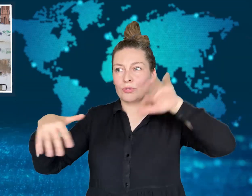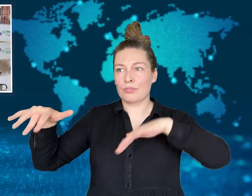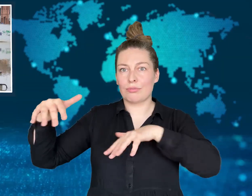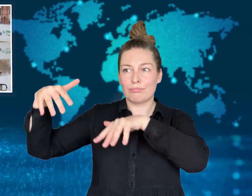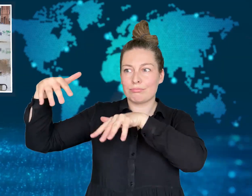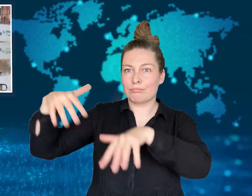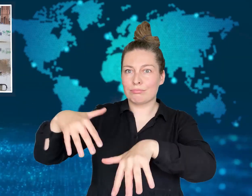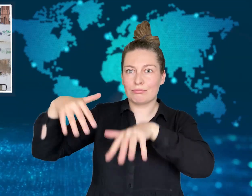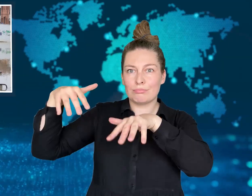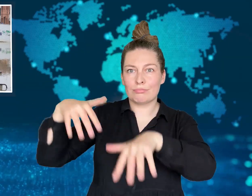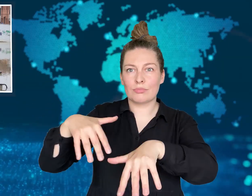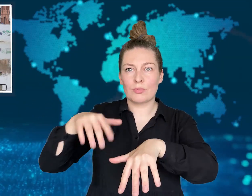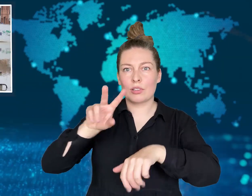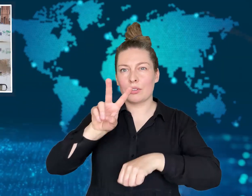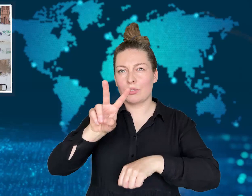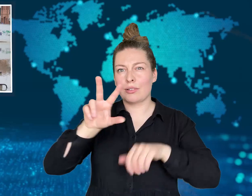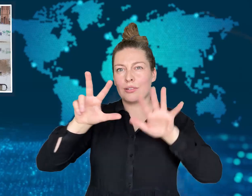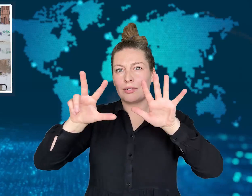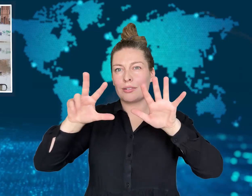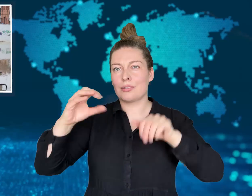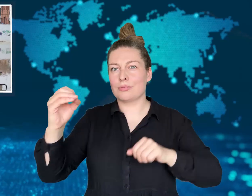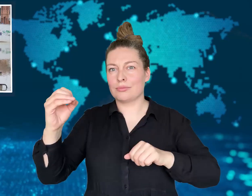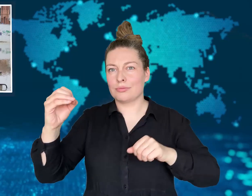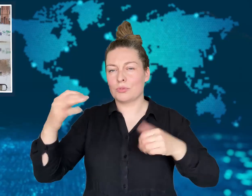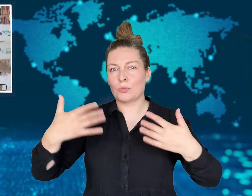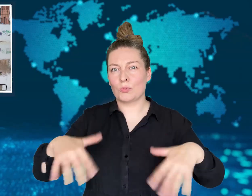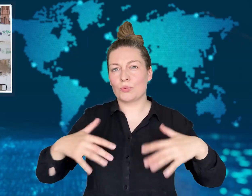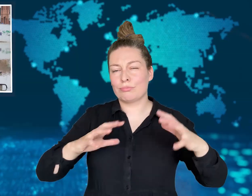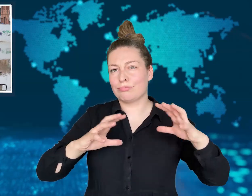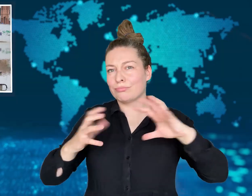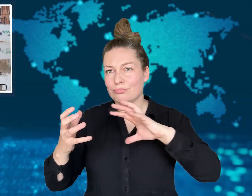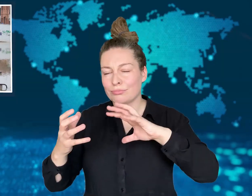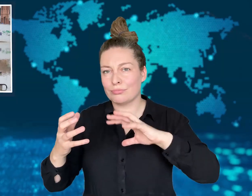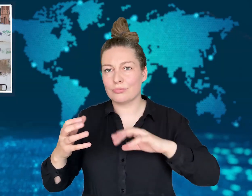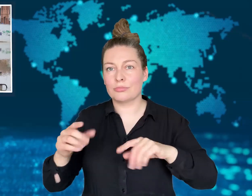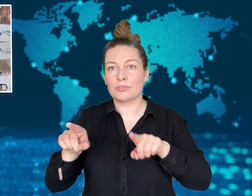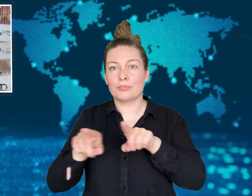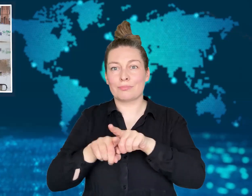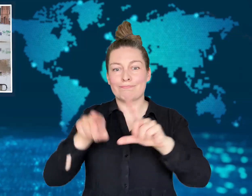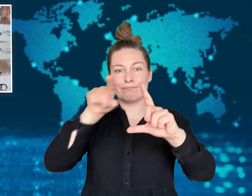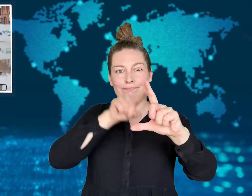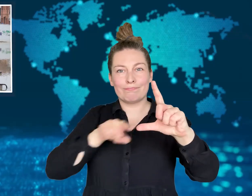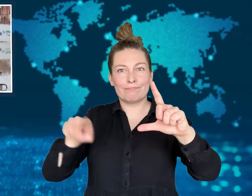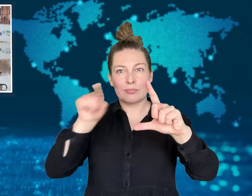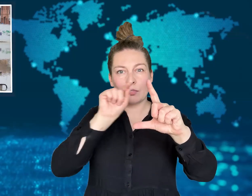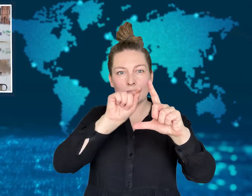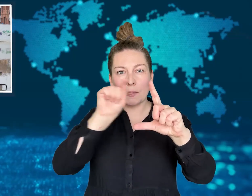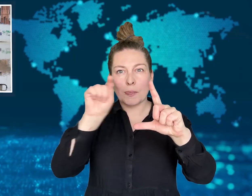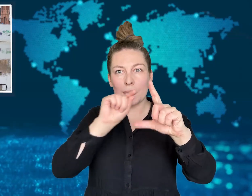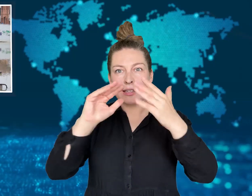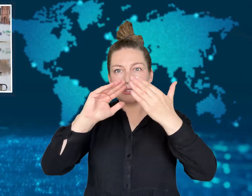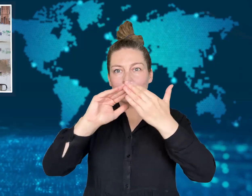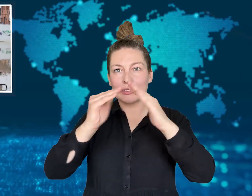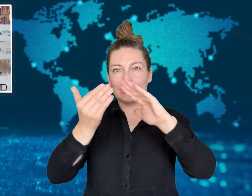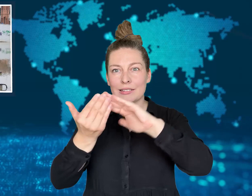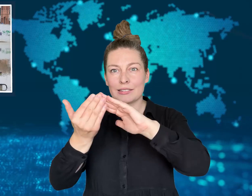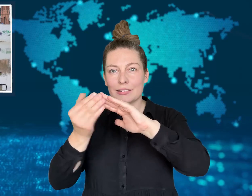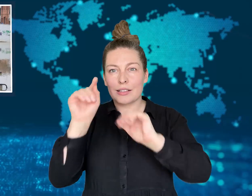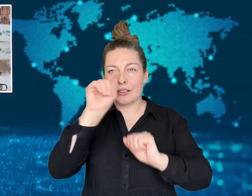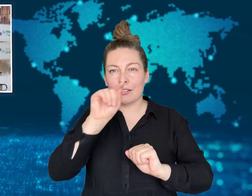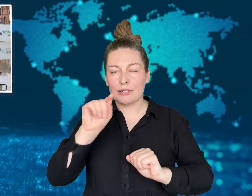Firefighters helped thousands of people evacuate their homes.